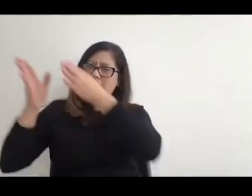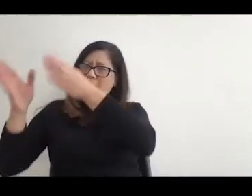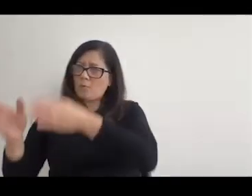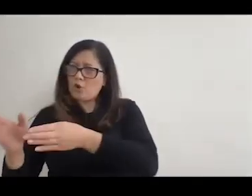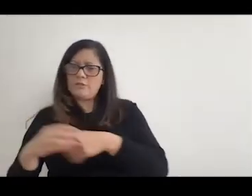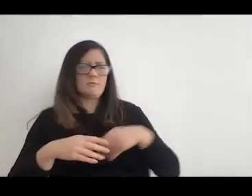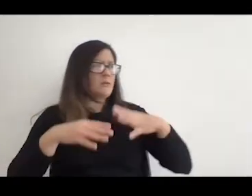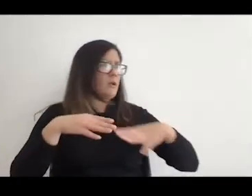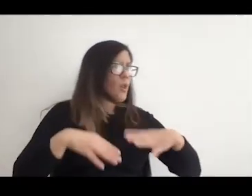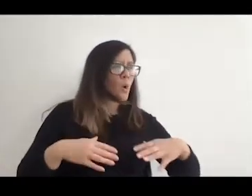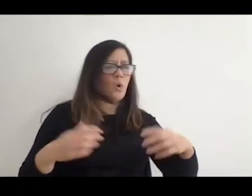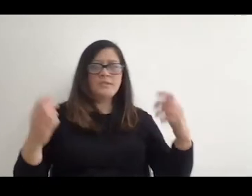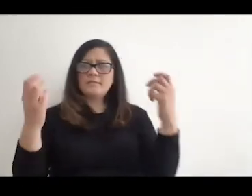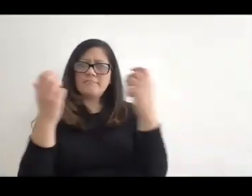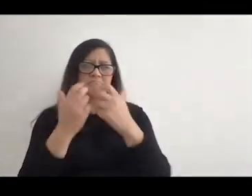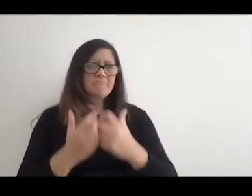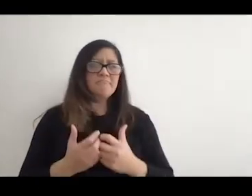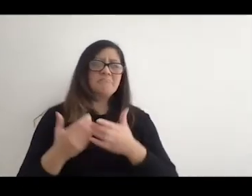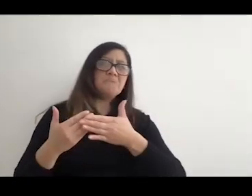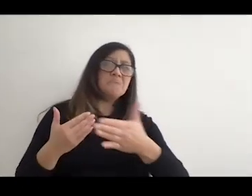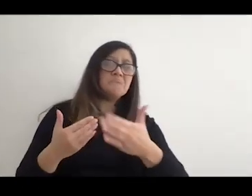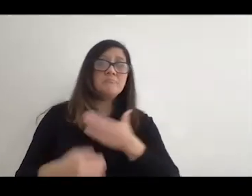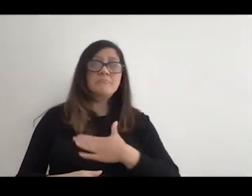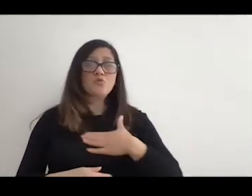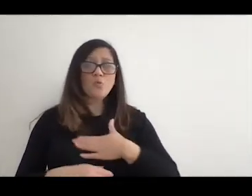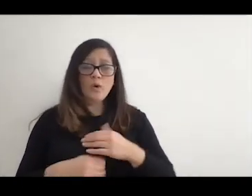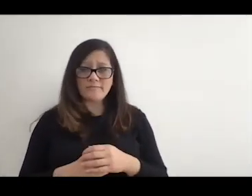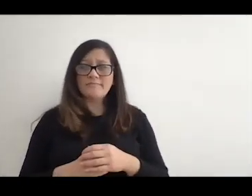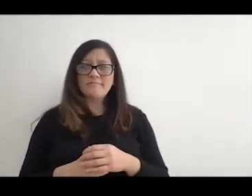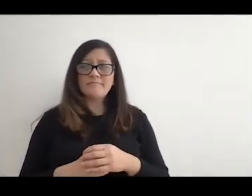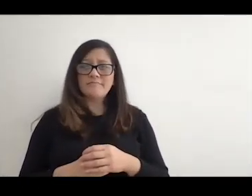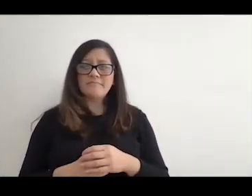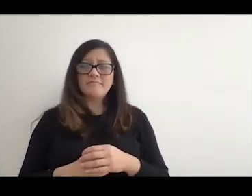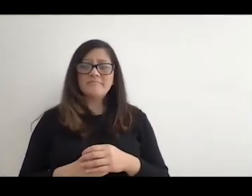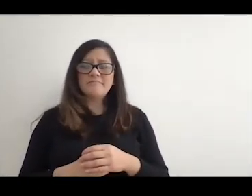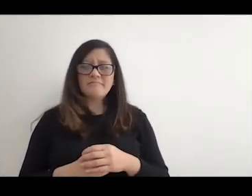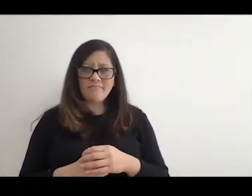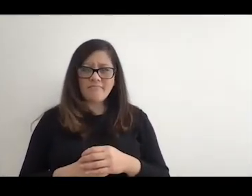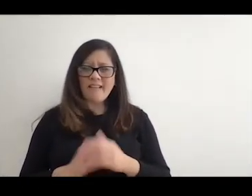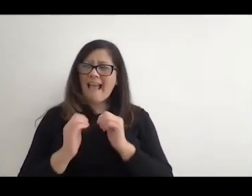think a lot about how do they change clothes. Do they sit up? Do they lay down?